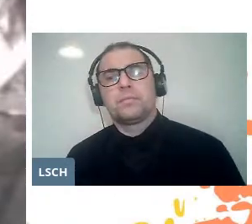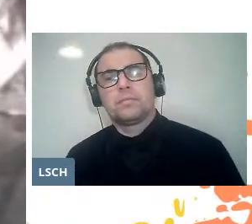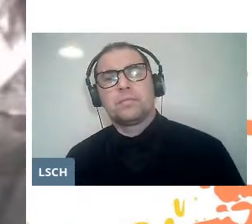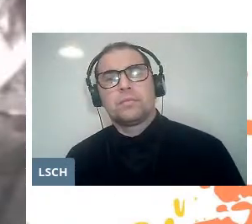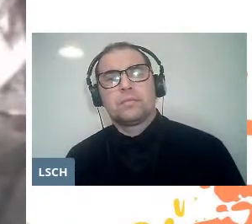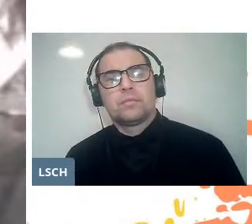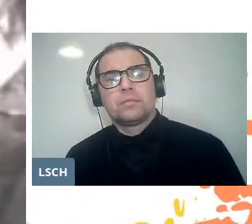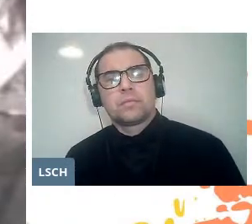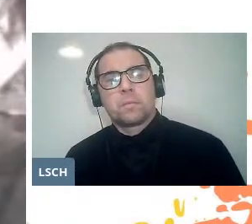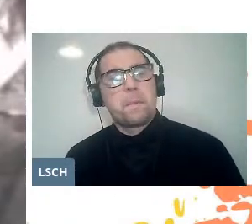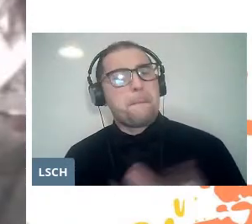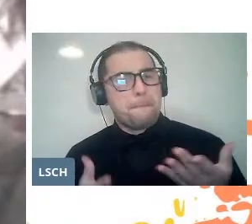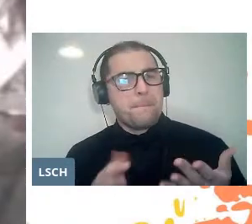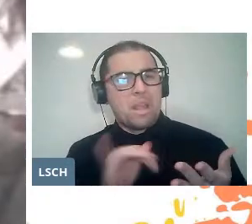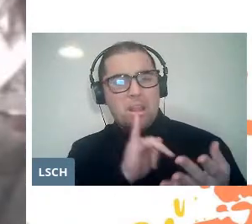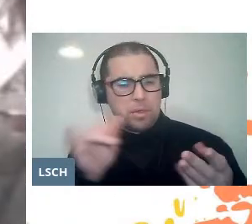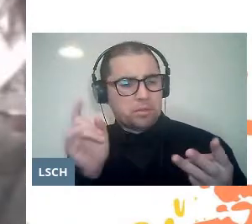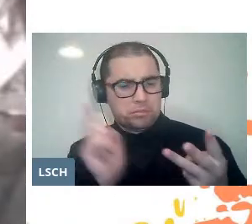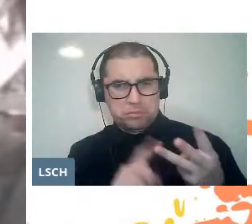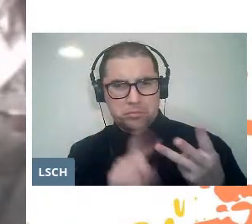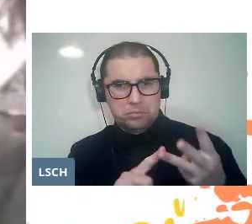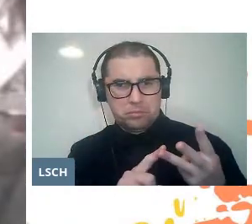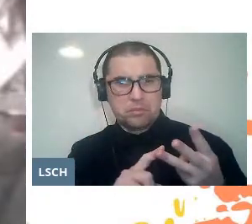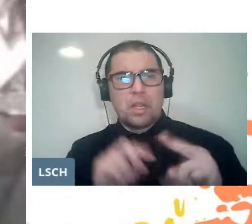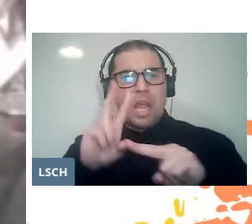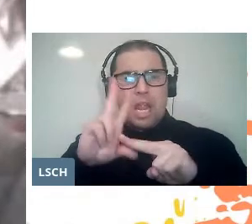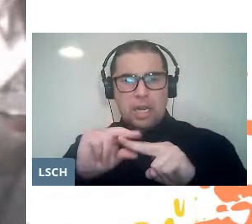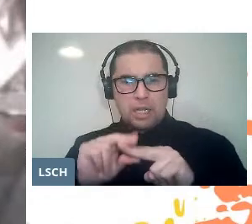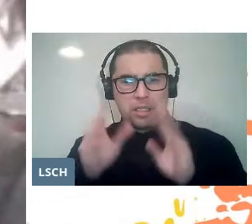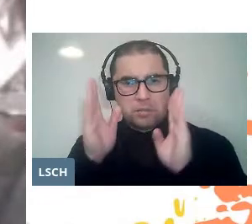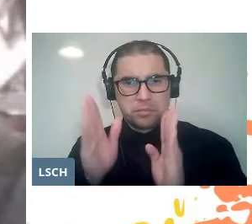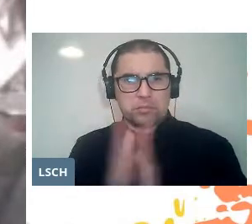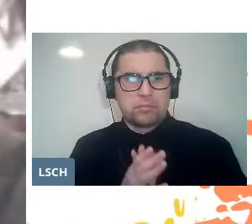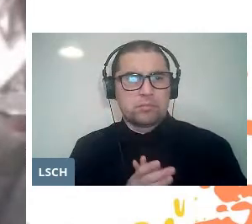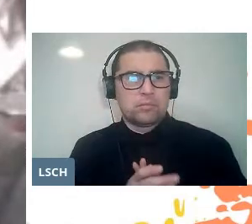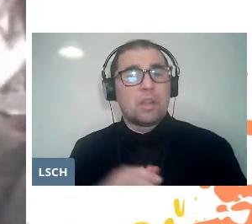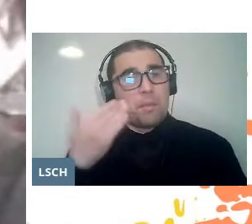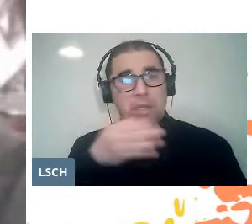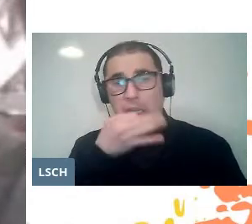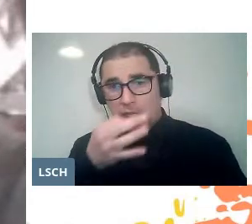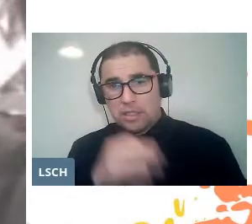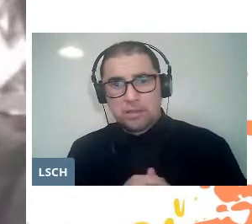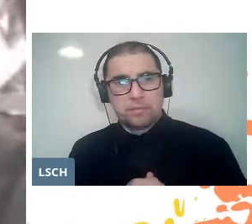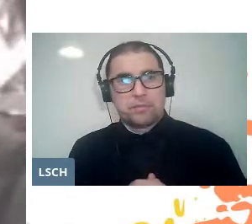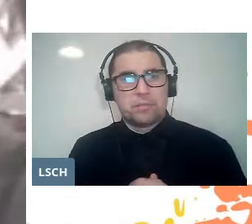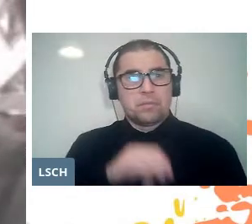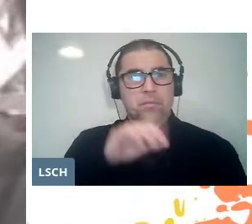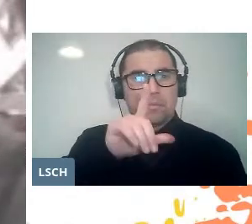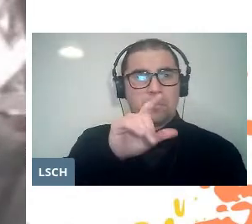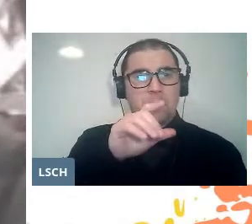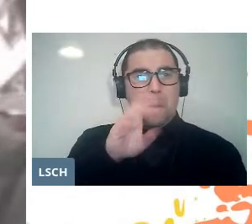To end with full classicism I cannot fail to mention Ludwig van Beethoven,